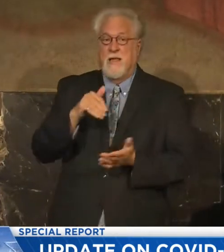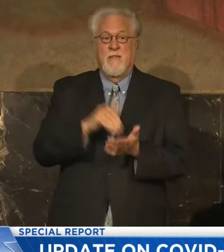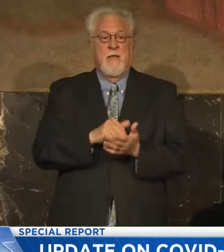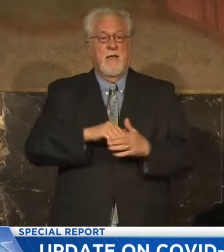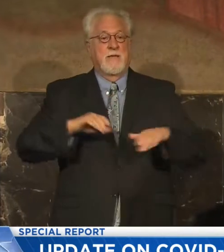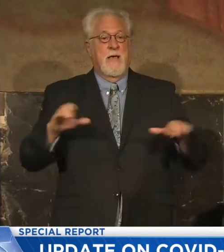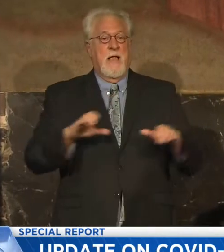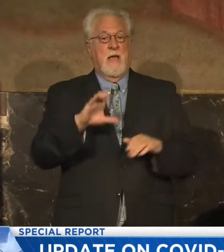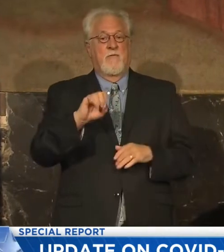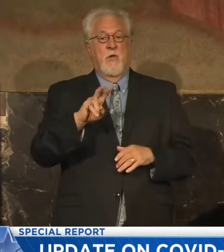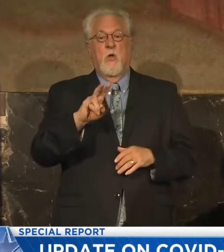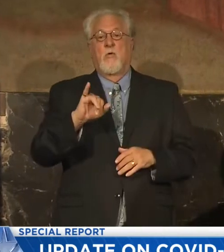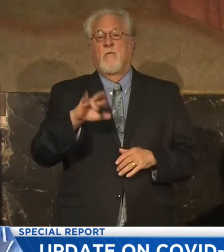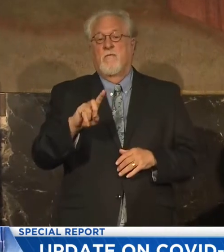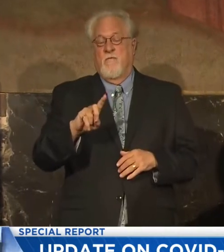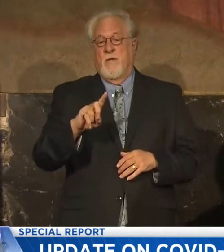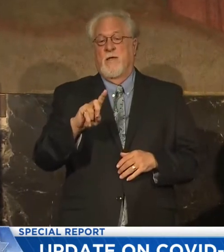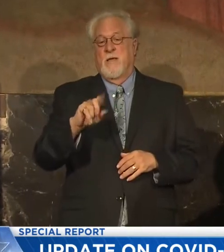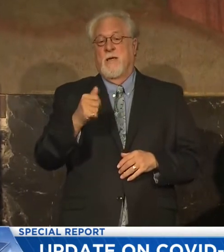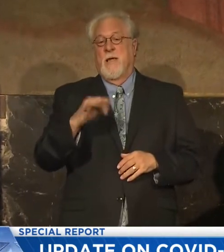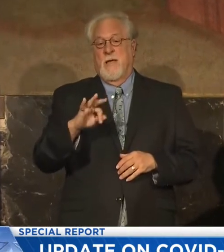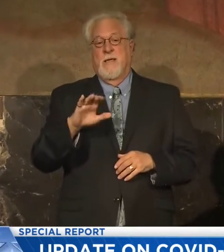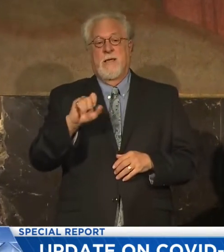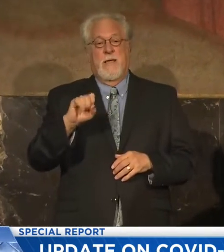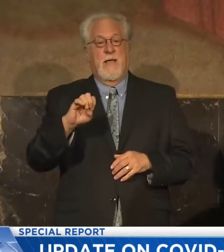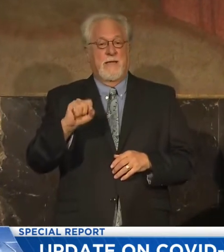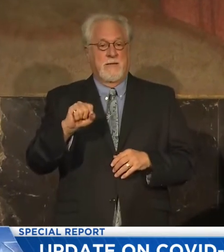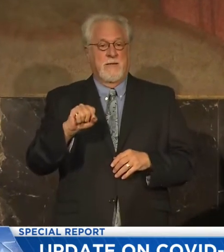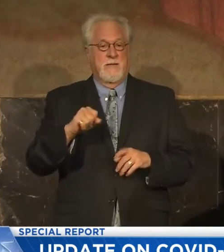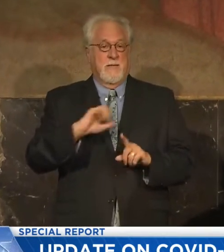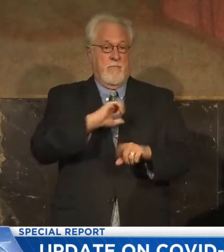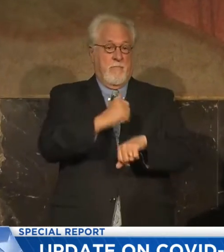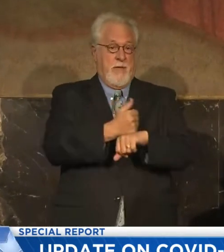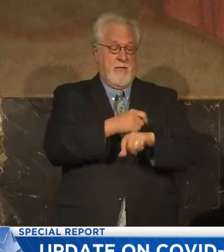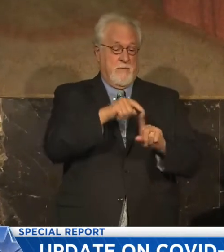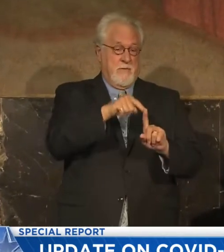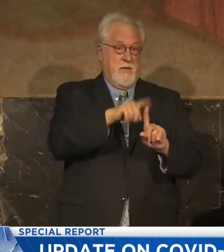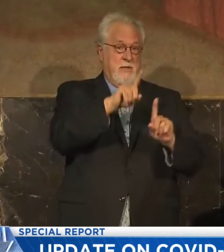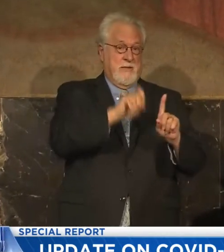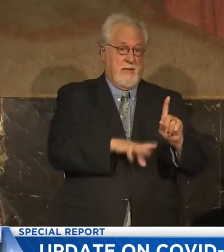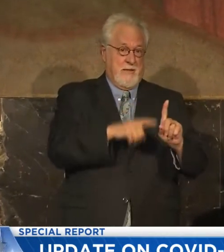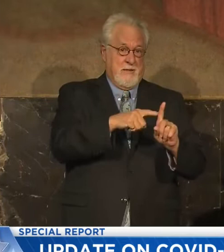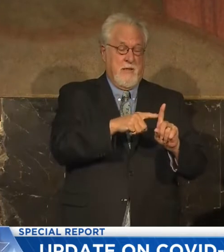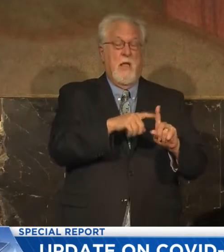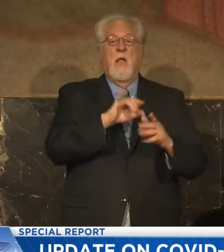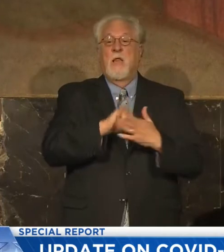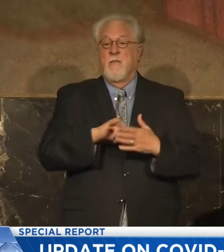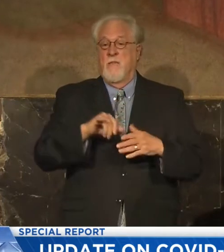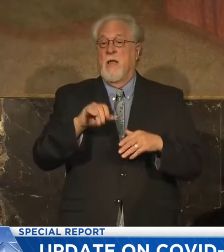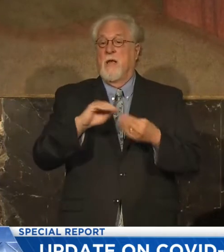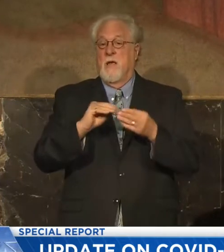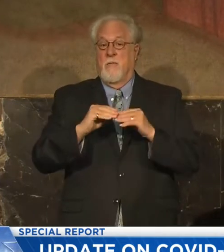DIDN'T HAVE OUR PRESS CONFERENCE ON MEMORIAL DAY THAT RECOVERED IS NOW ESTIMATED AT 28,700.